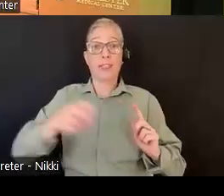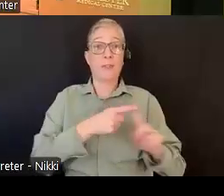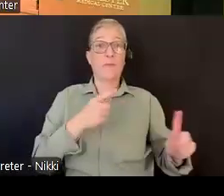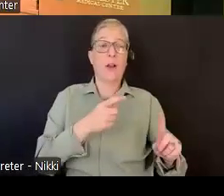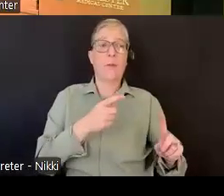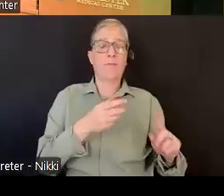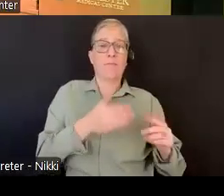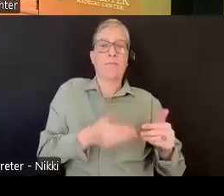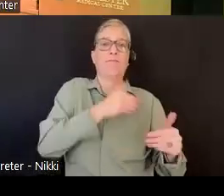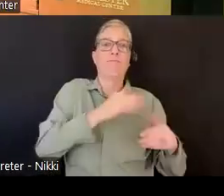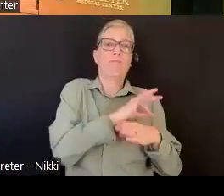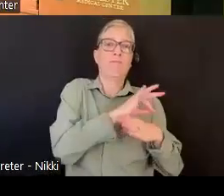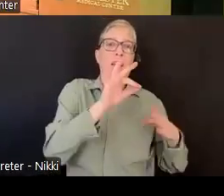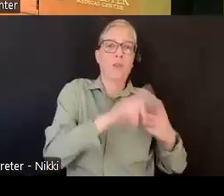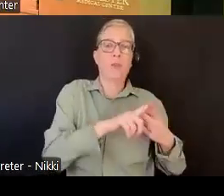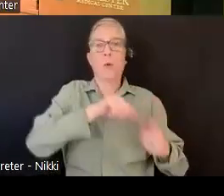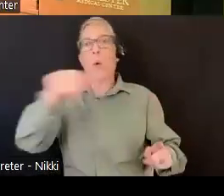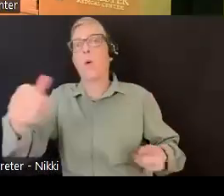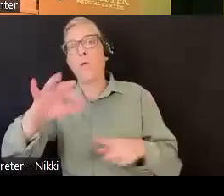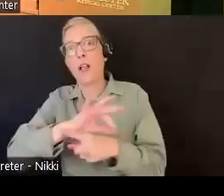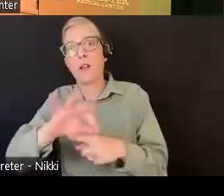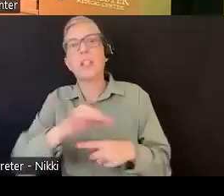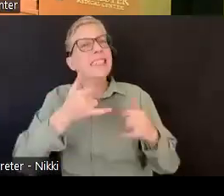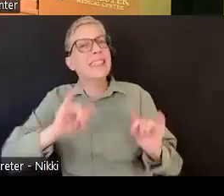the fellows you're still going to have to work at it three four months before you're so your